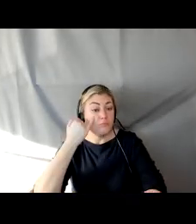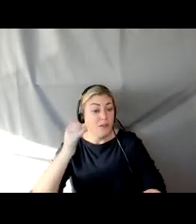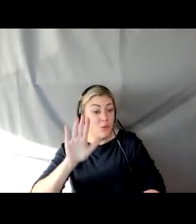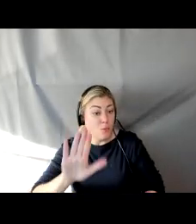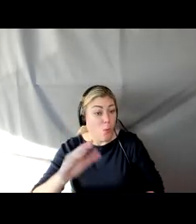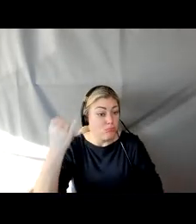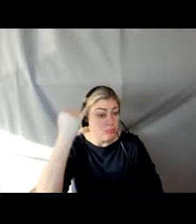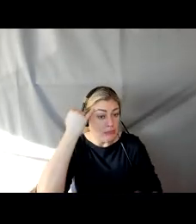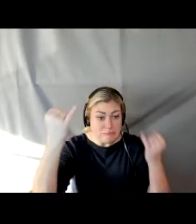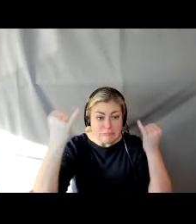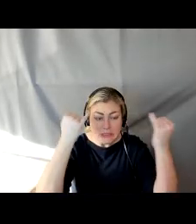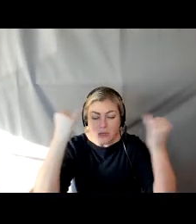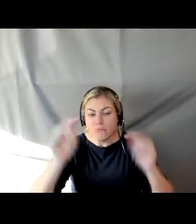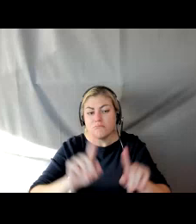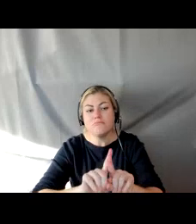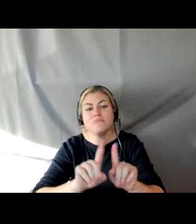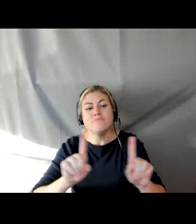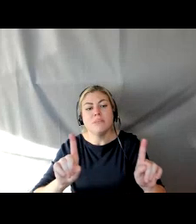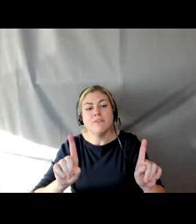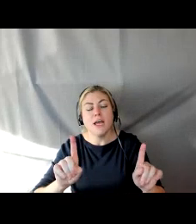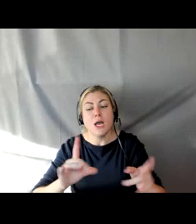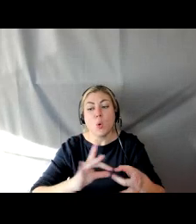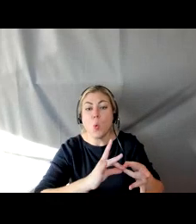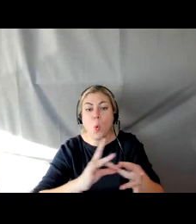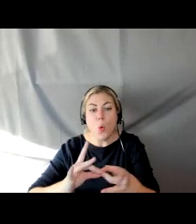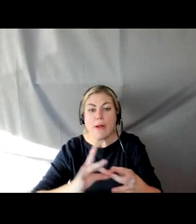area if it were designated a national heritage area.